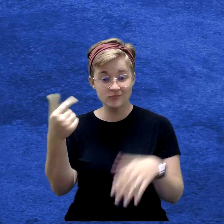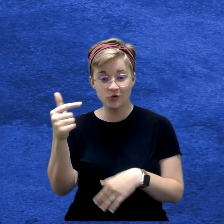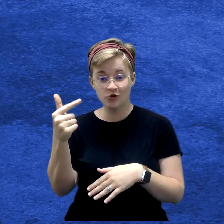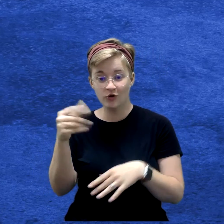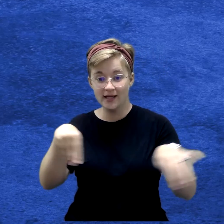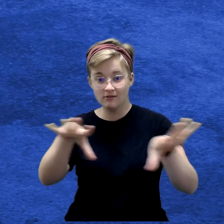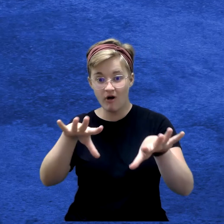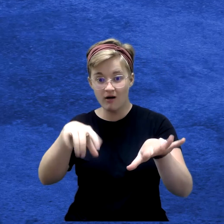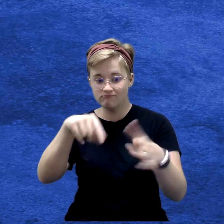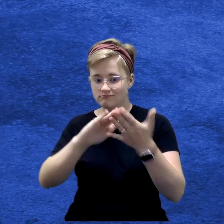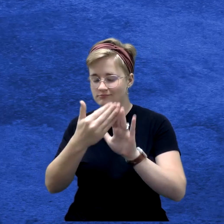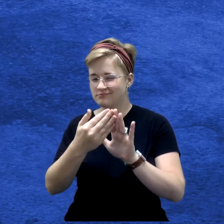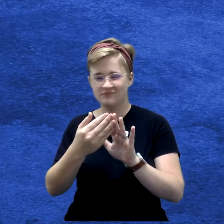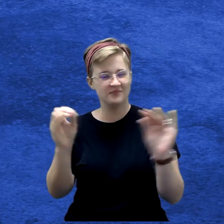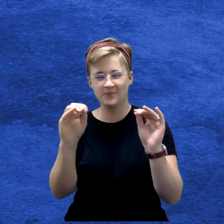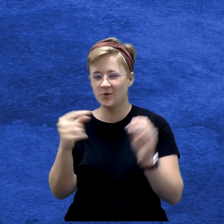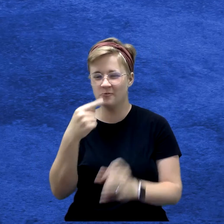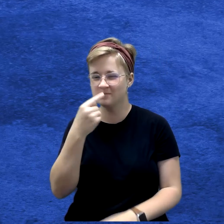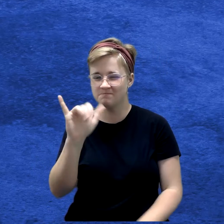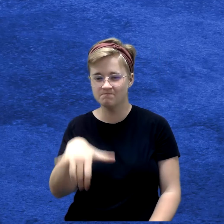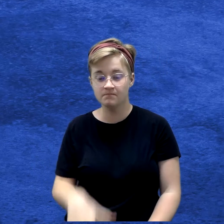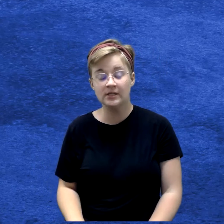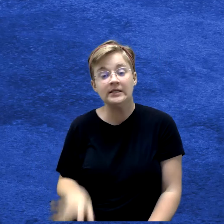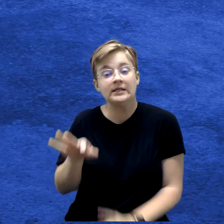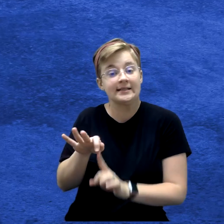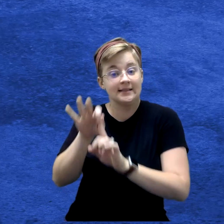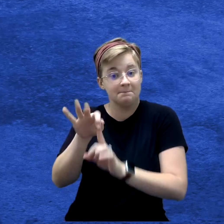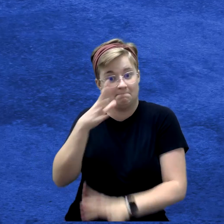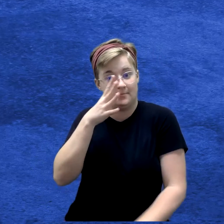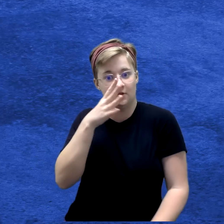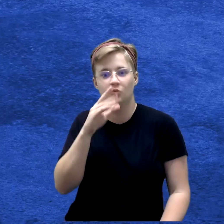Except his mother, when she meant business.